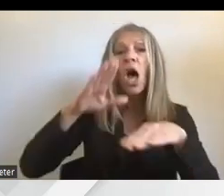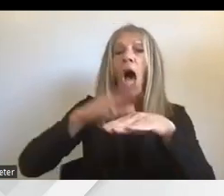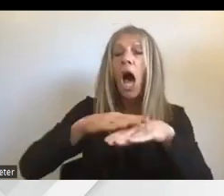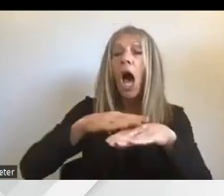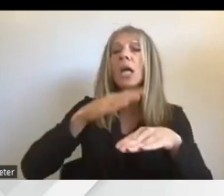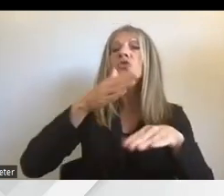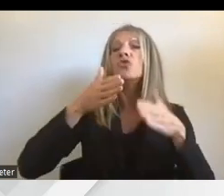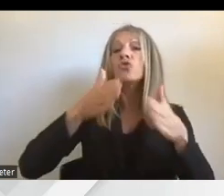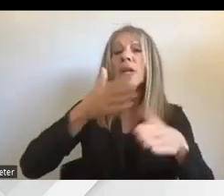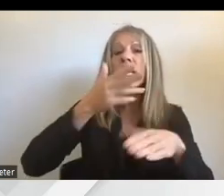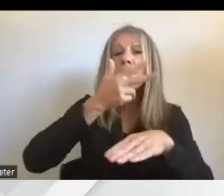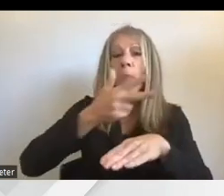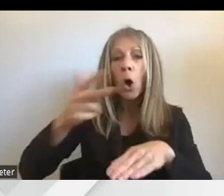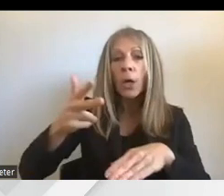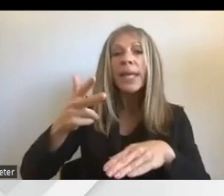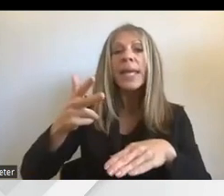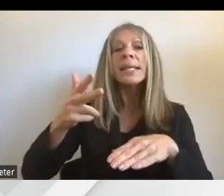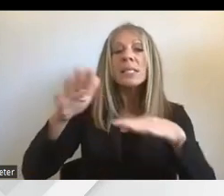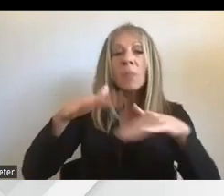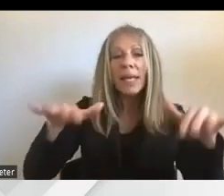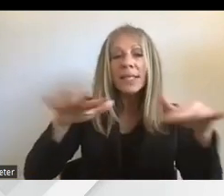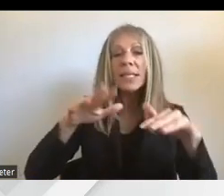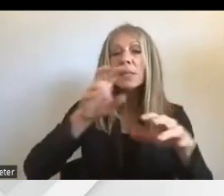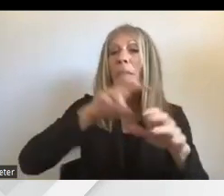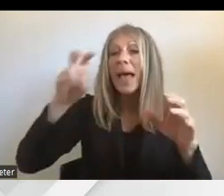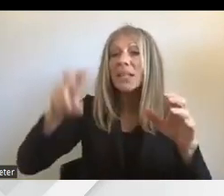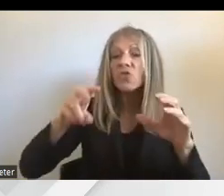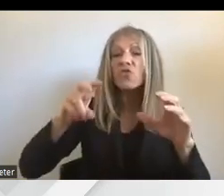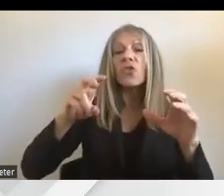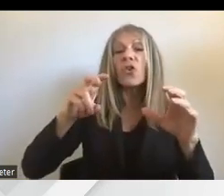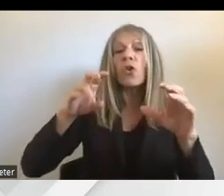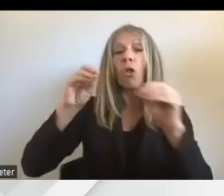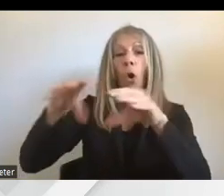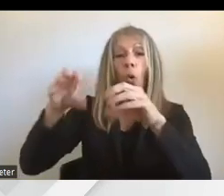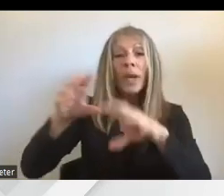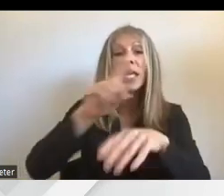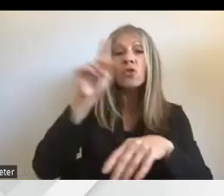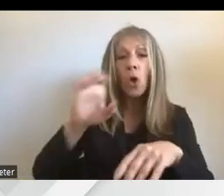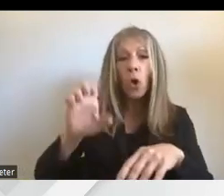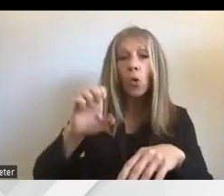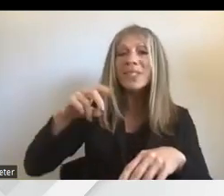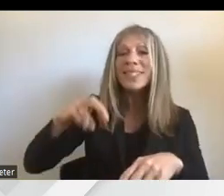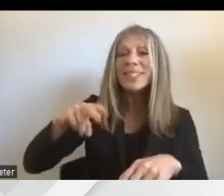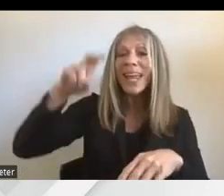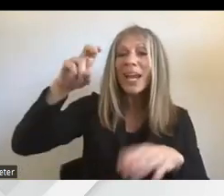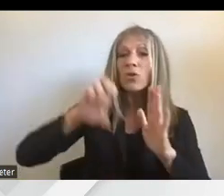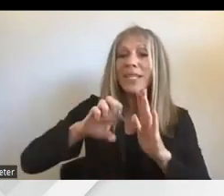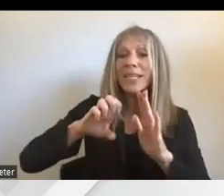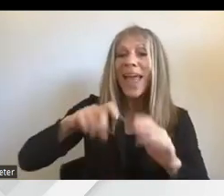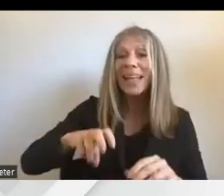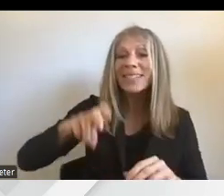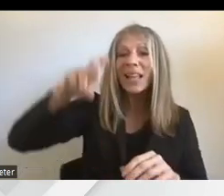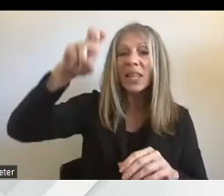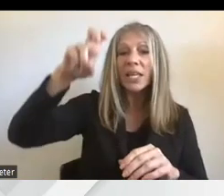parking spaces; passenger loading zones; stairs and escalators; as well as handrails.